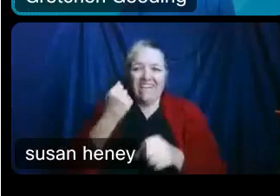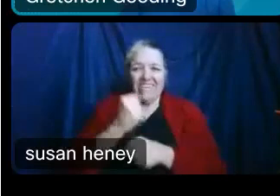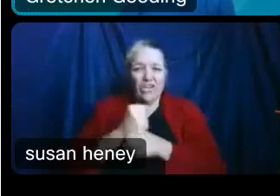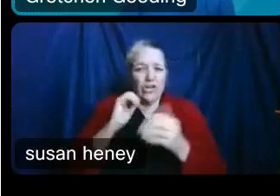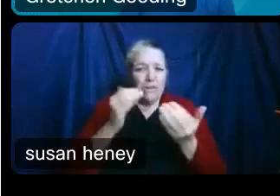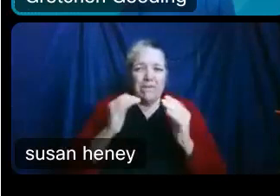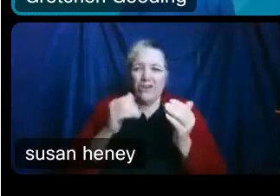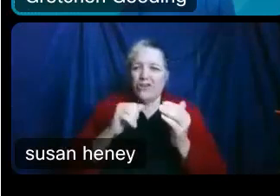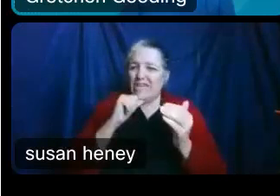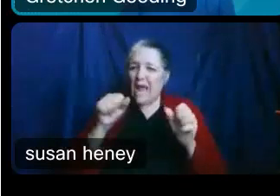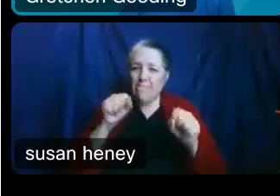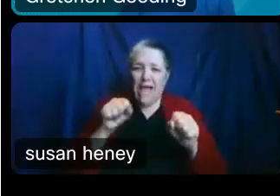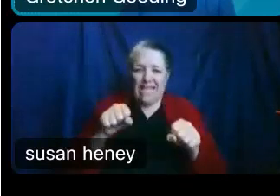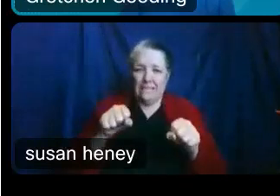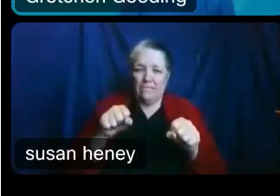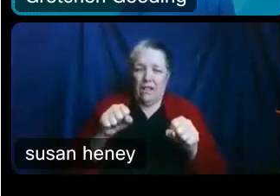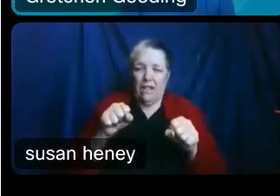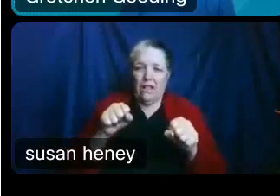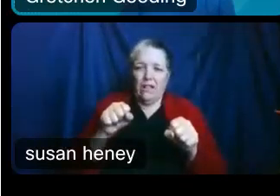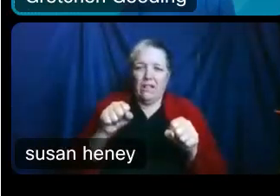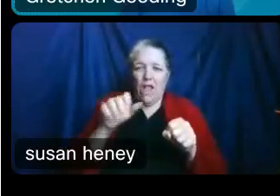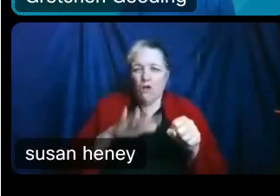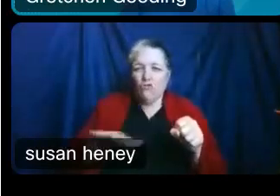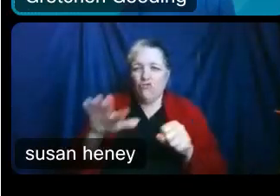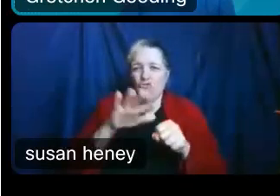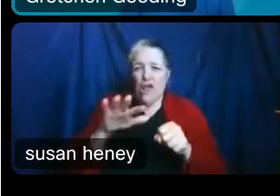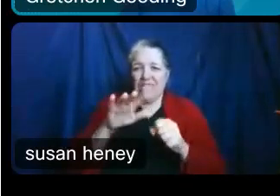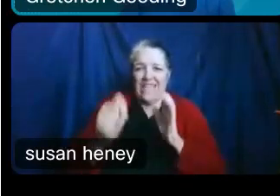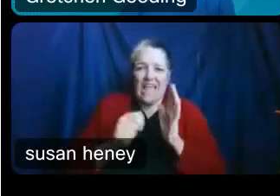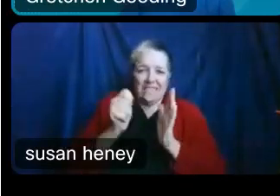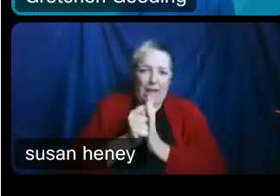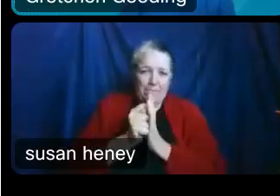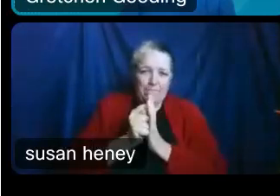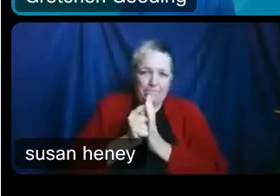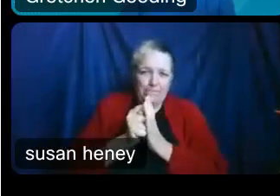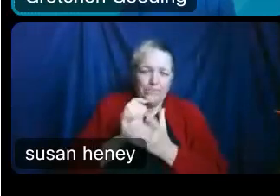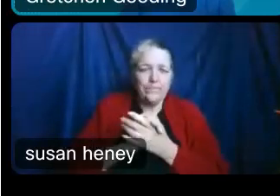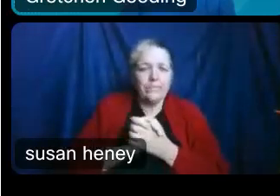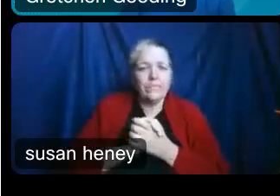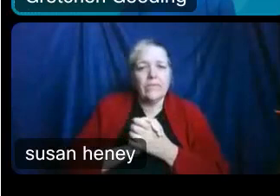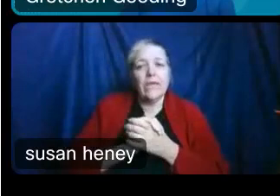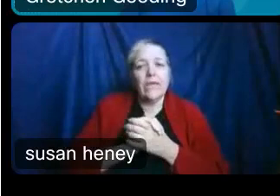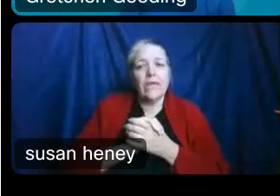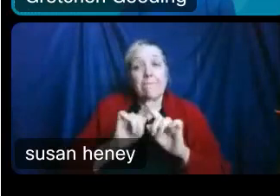comparable district boundaries across the comparison periods. However, all congressional